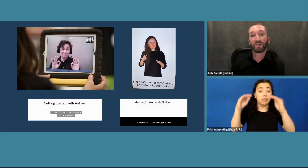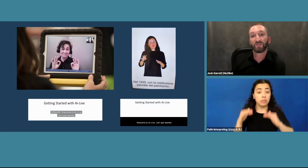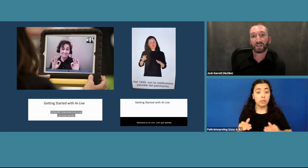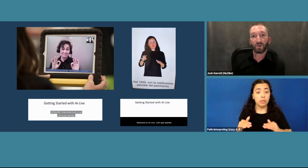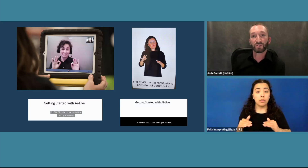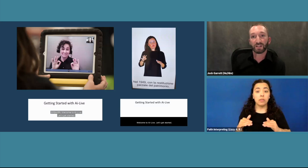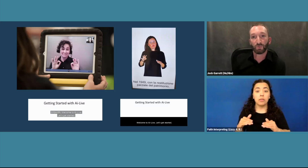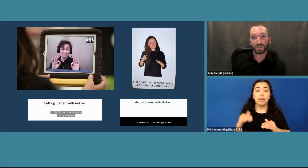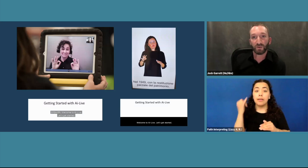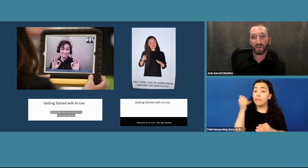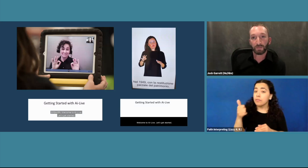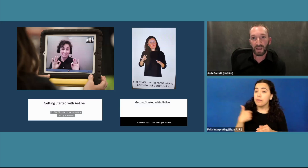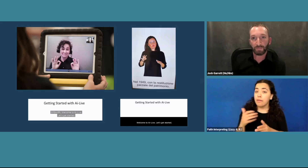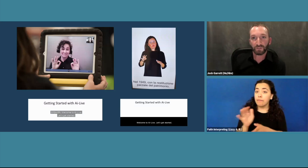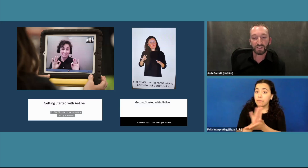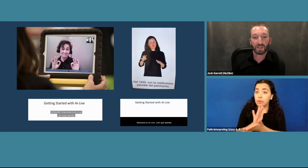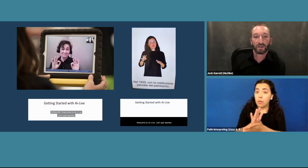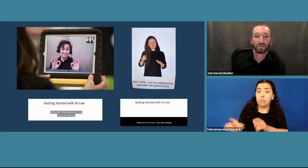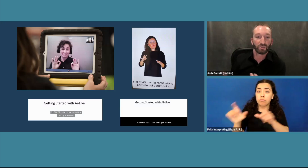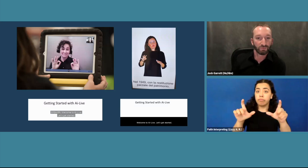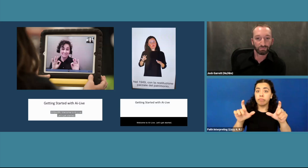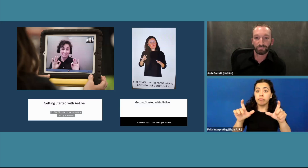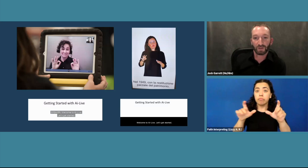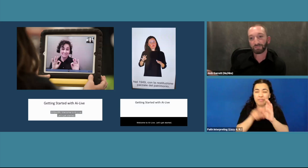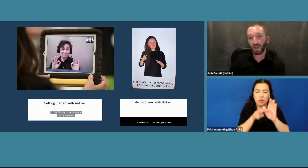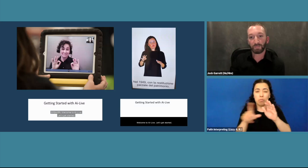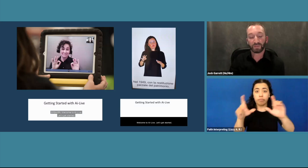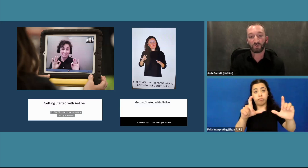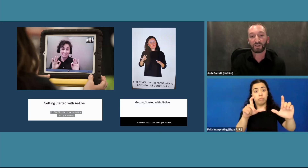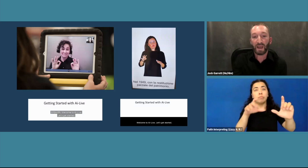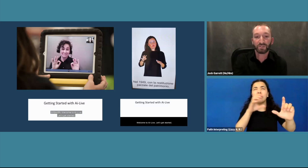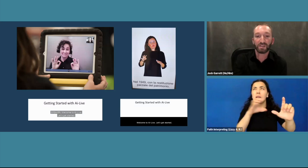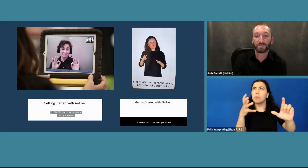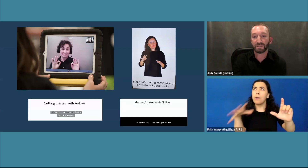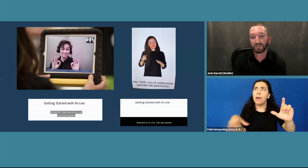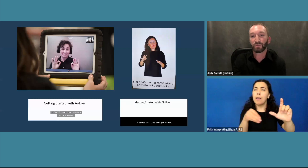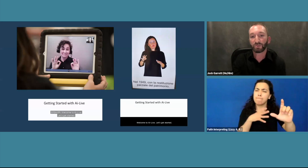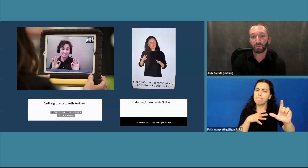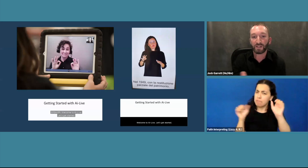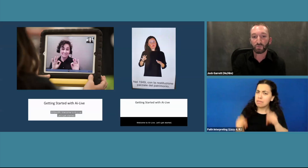So if you have videos and you want to have them captioned, you can caption them. There's multiple ways.